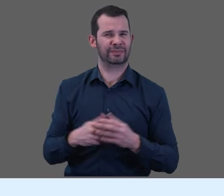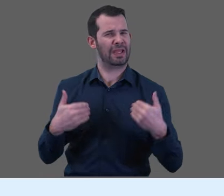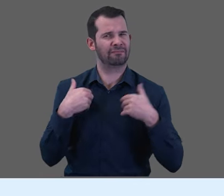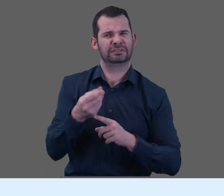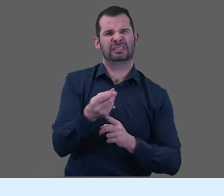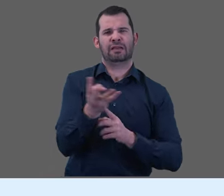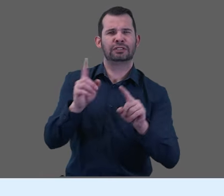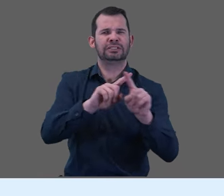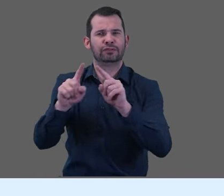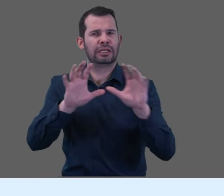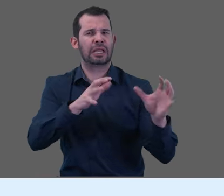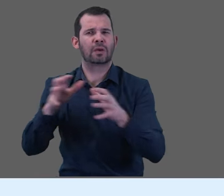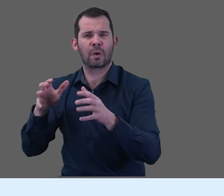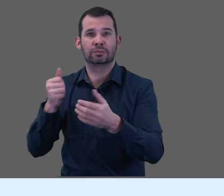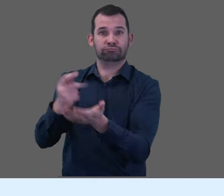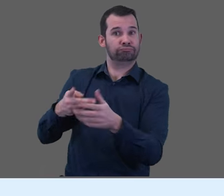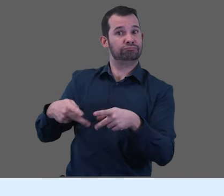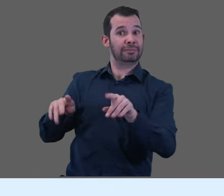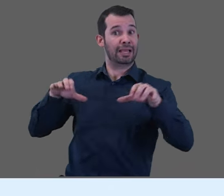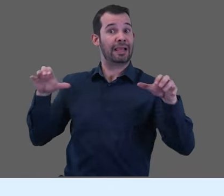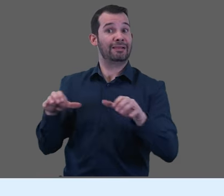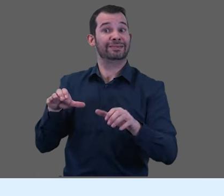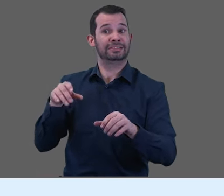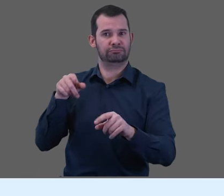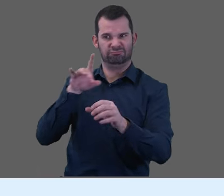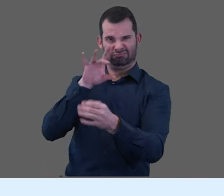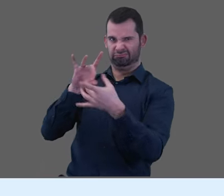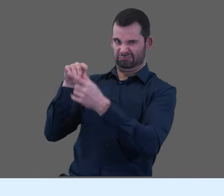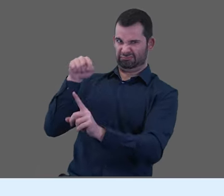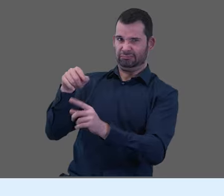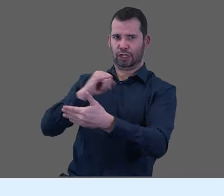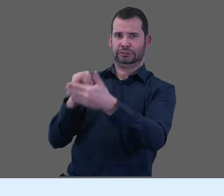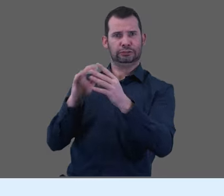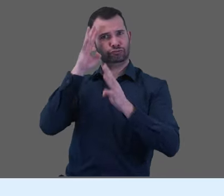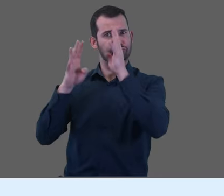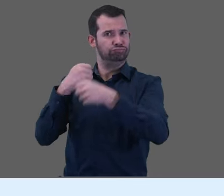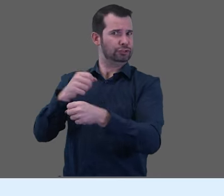There are several different categories of eligible activities in Artistic Creation.